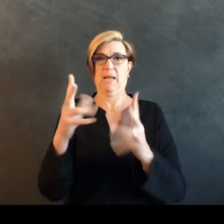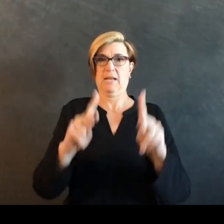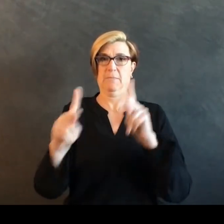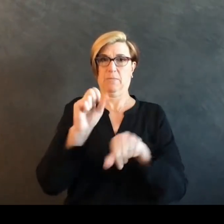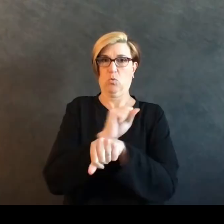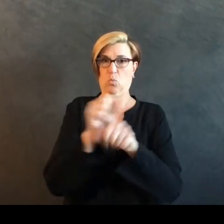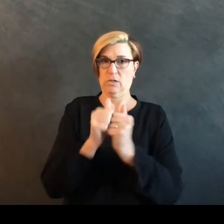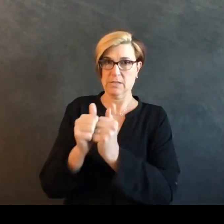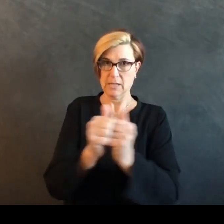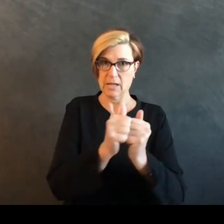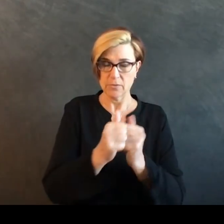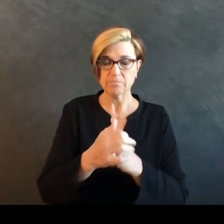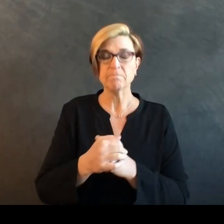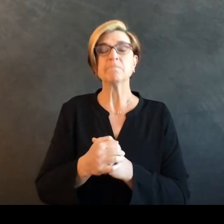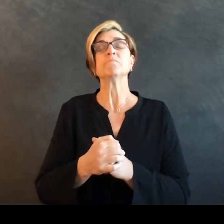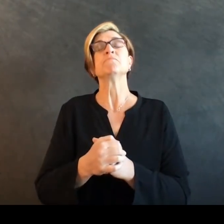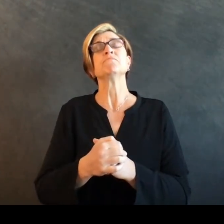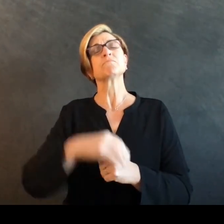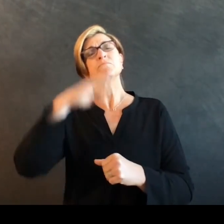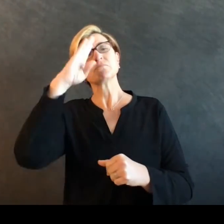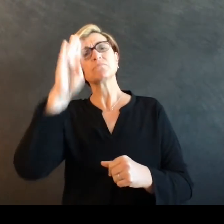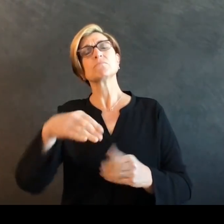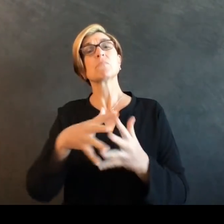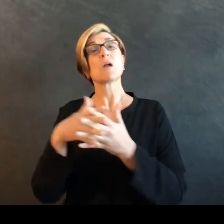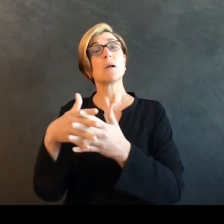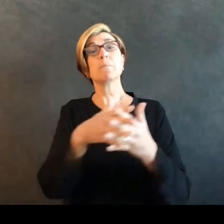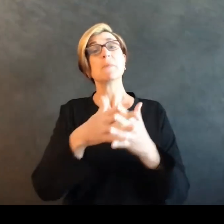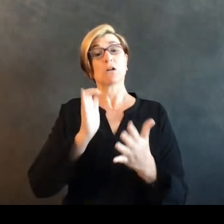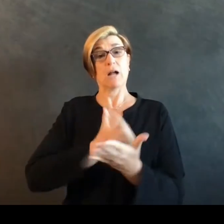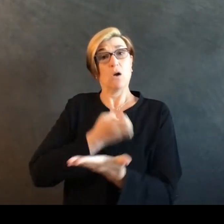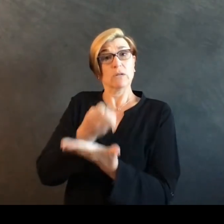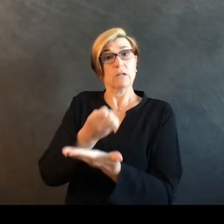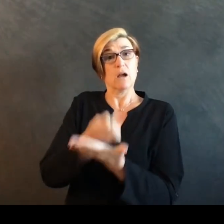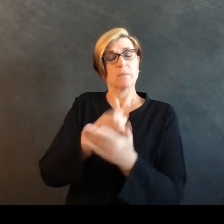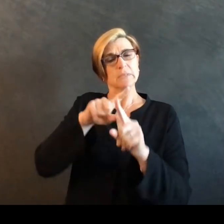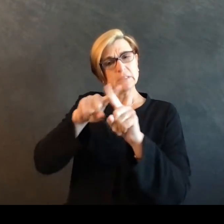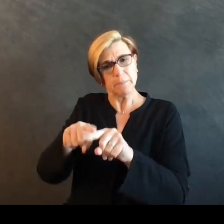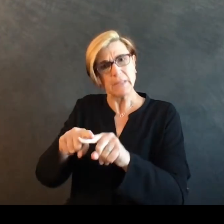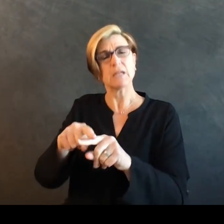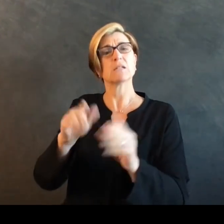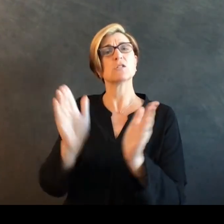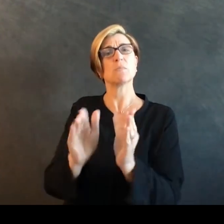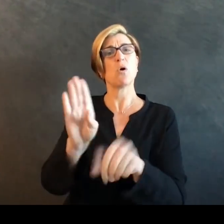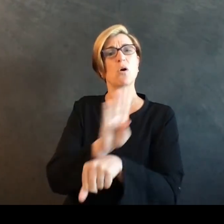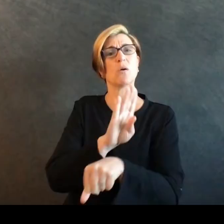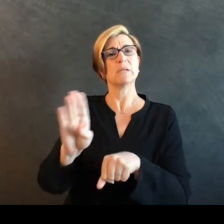American economy and the president has put the nation's 30 million small